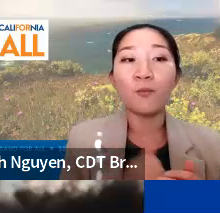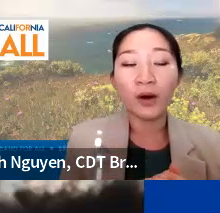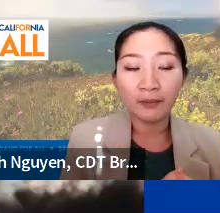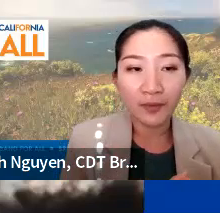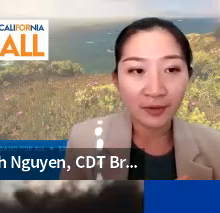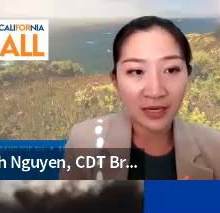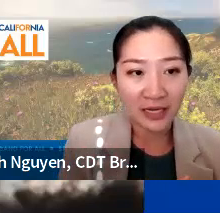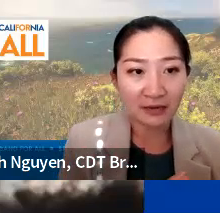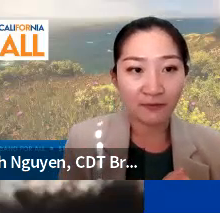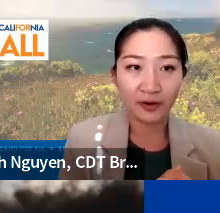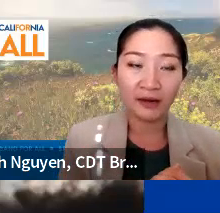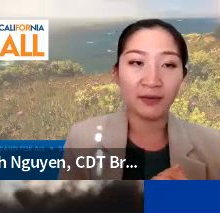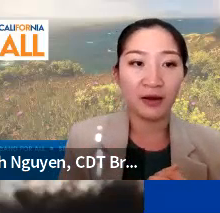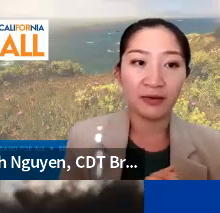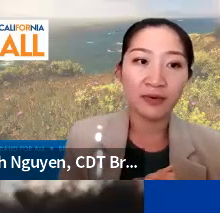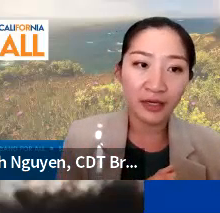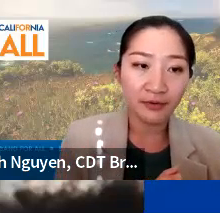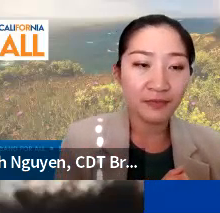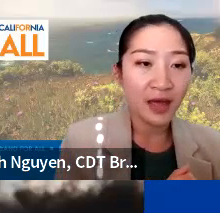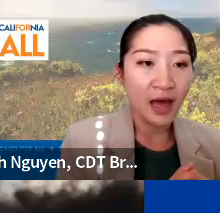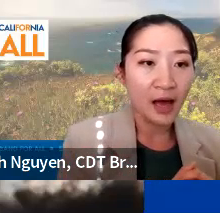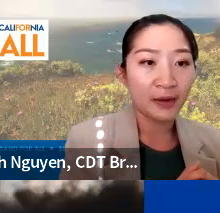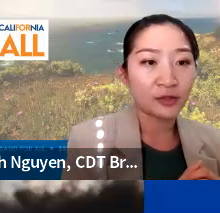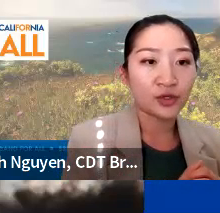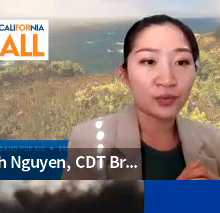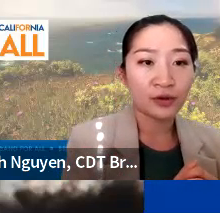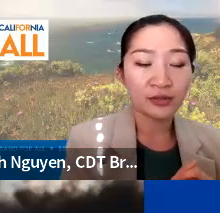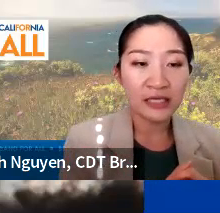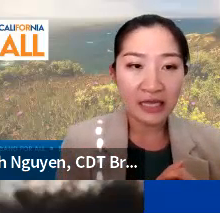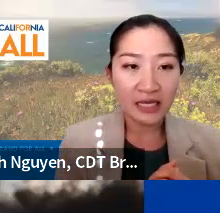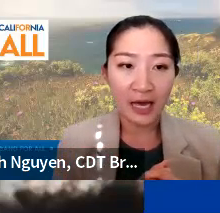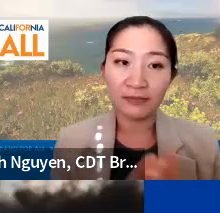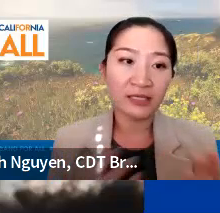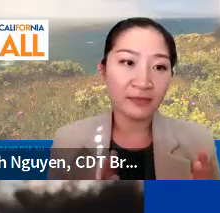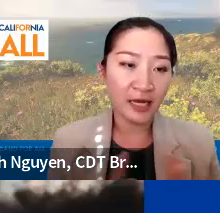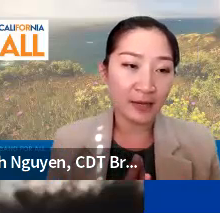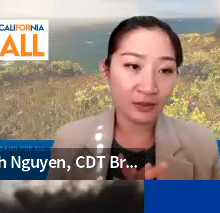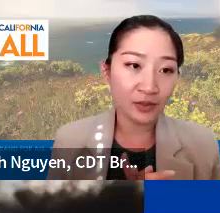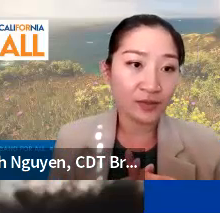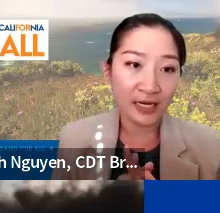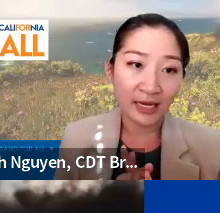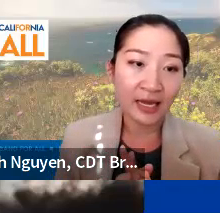have one more meeting for our primary working group on June thirteenth and same time on